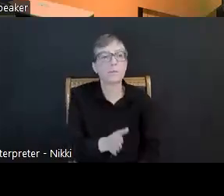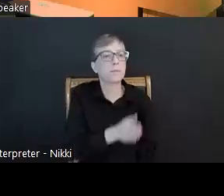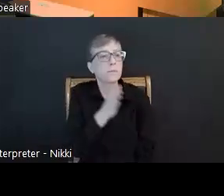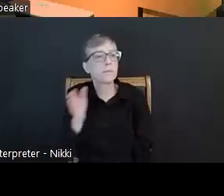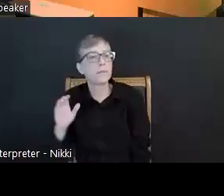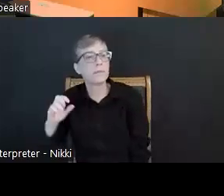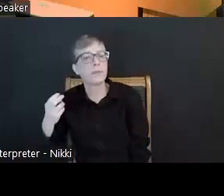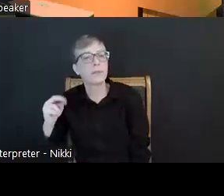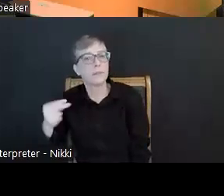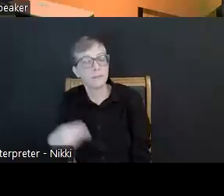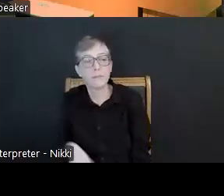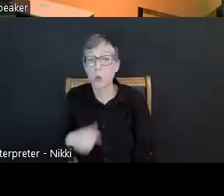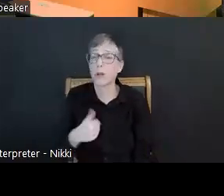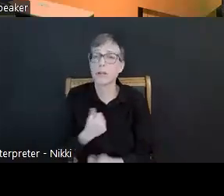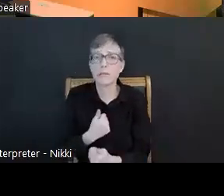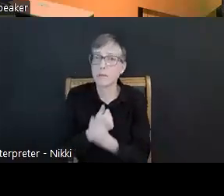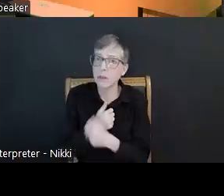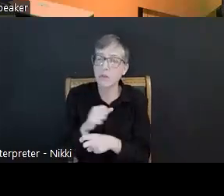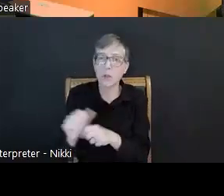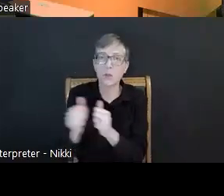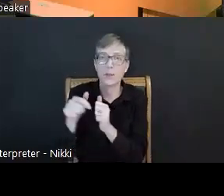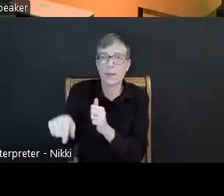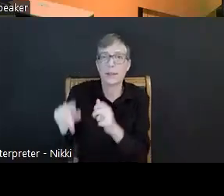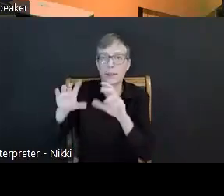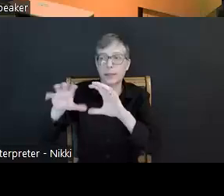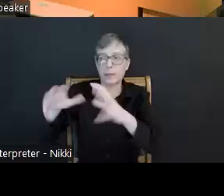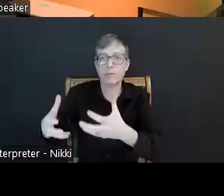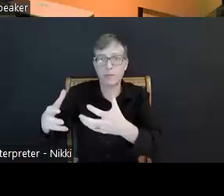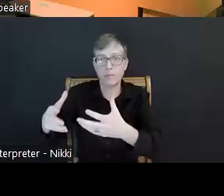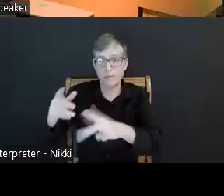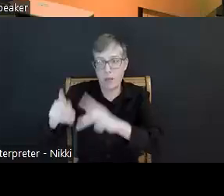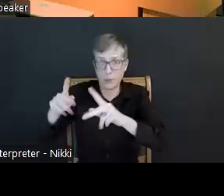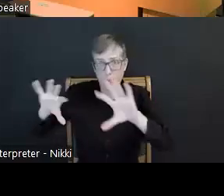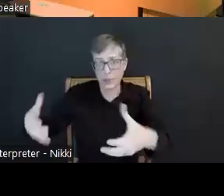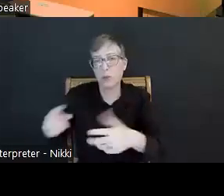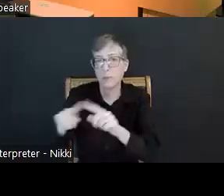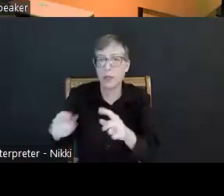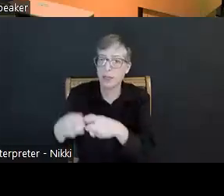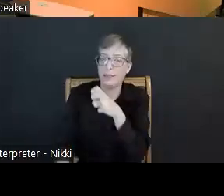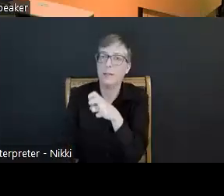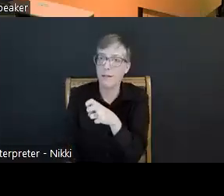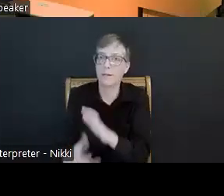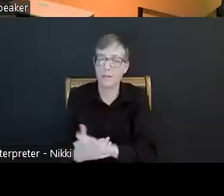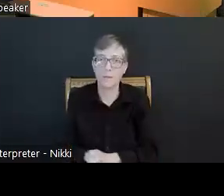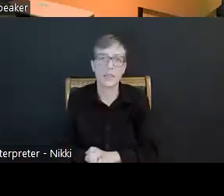a really really hard population to work with and the recognition that sometimes um well the